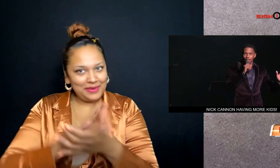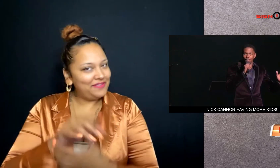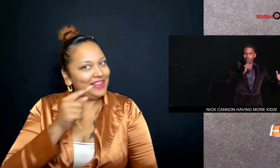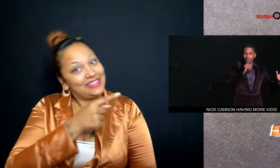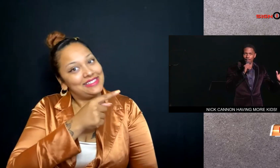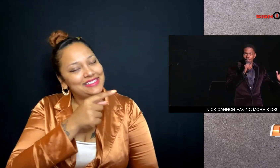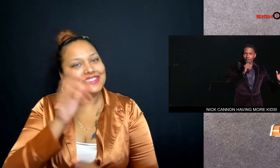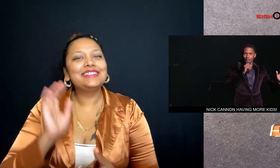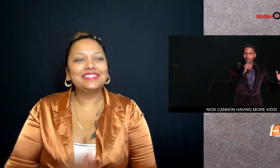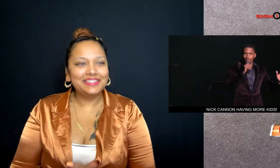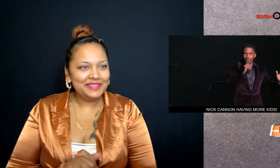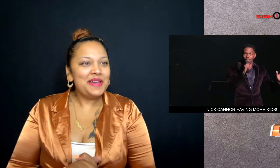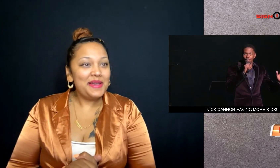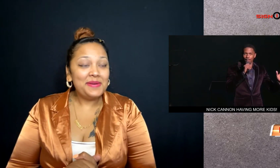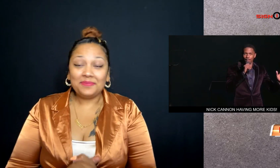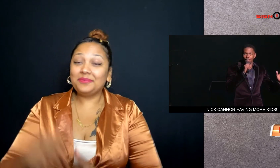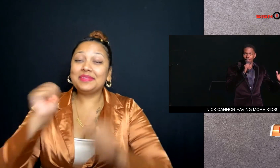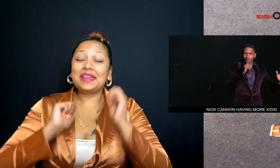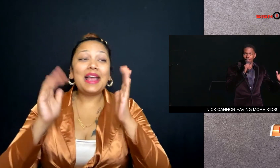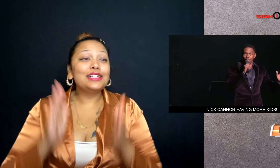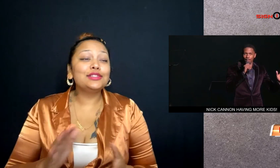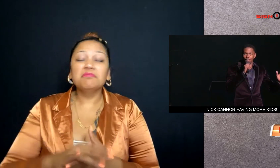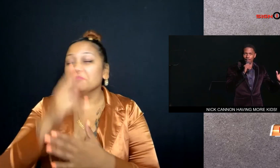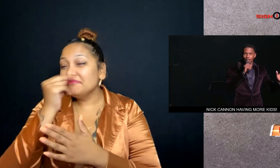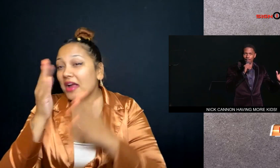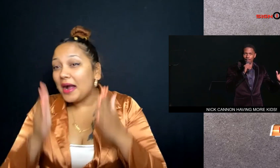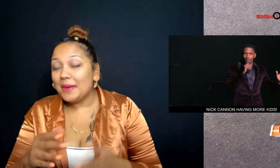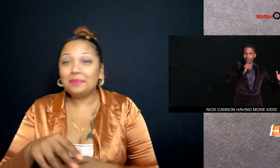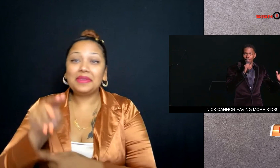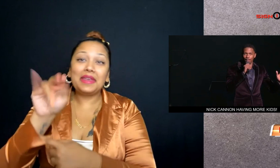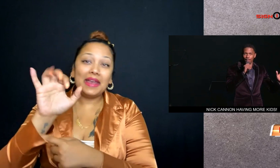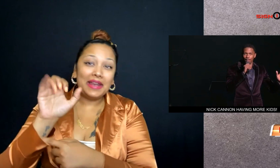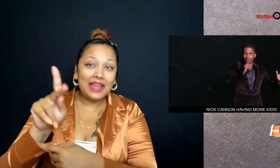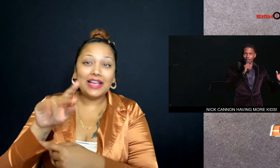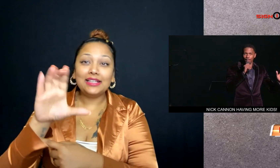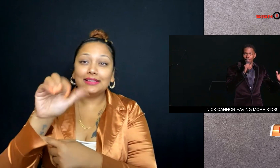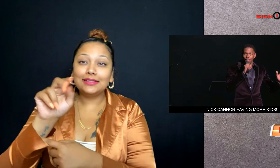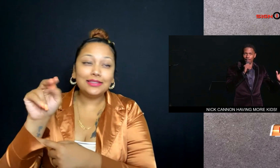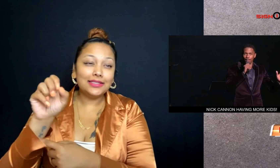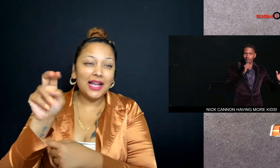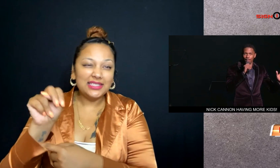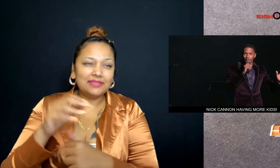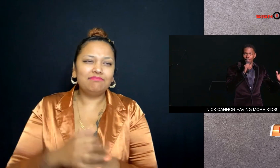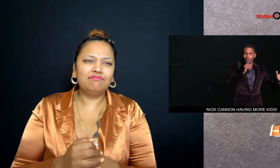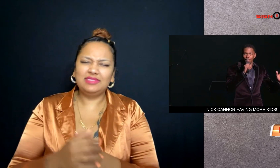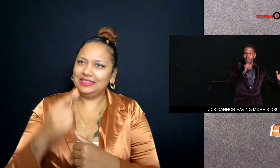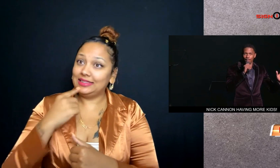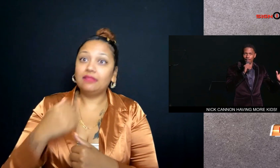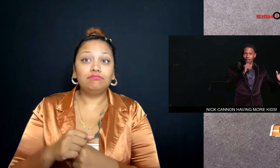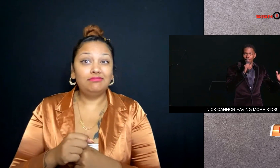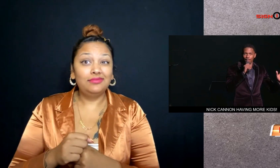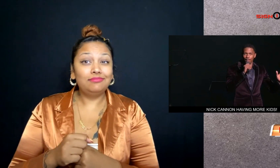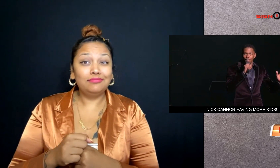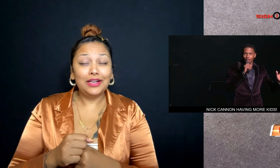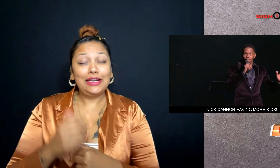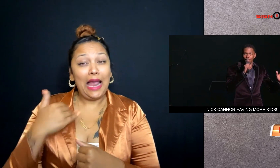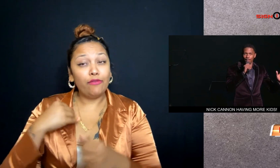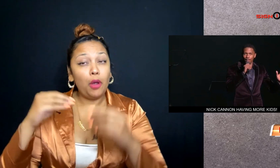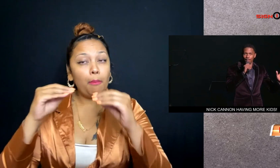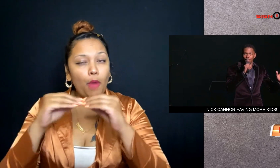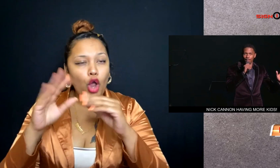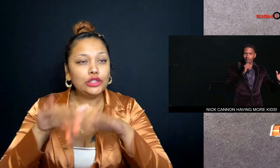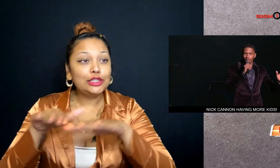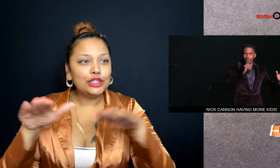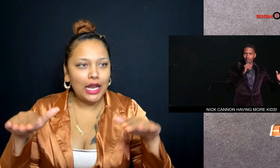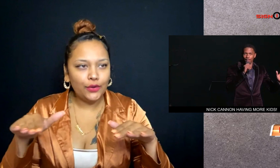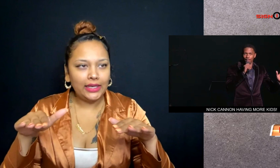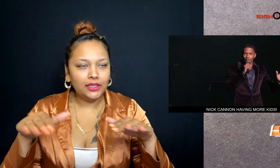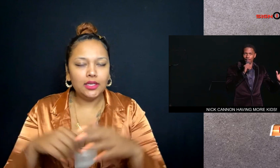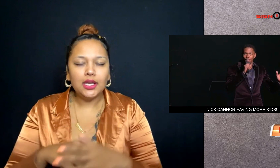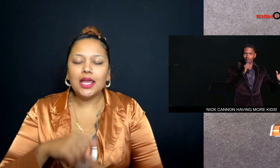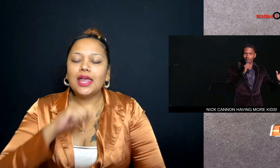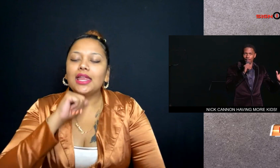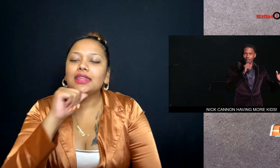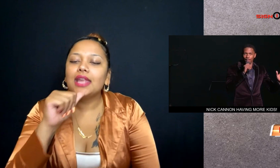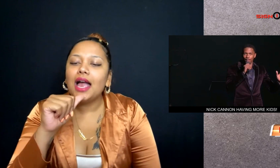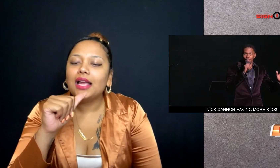can you believe this story actor and comedian Nick Cannon says he's having more children